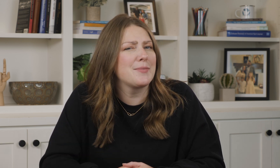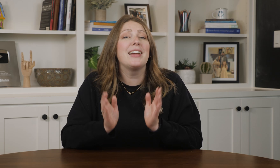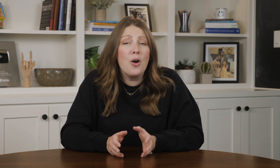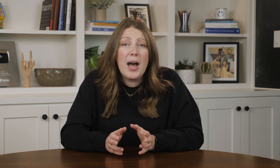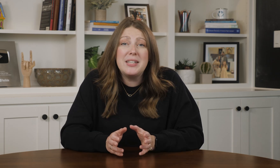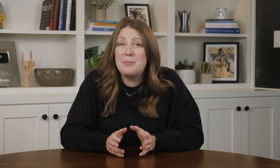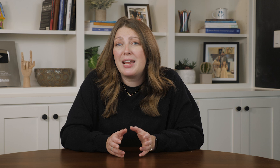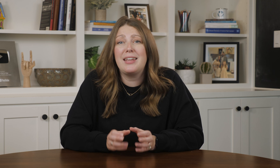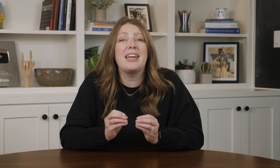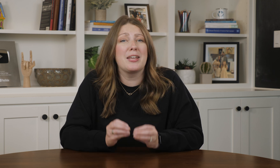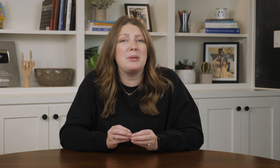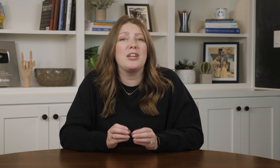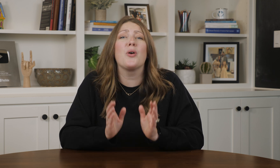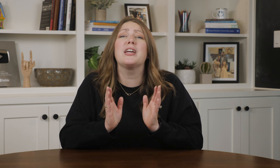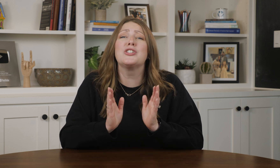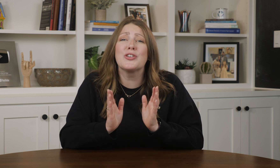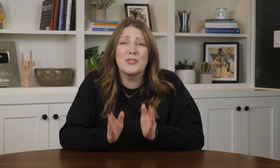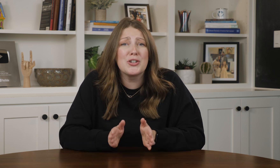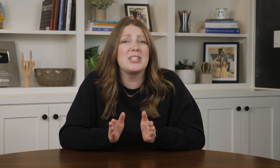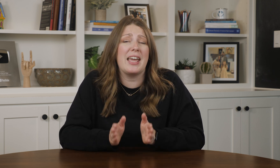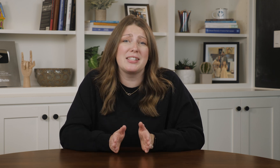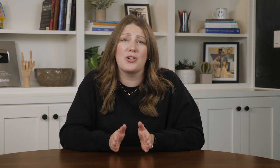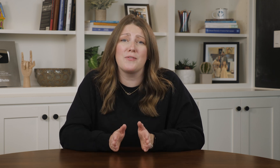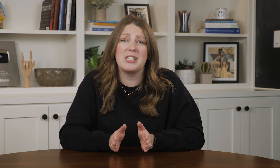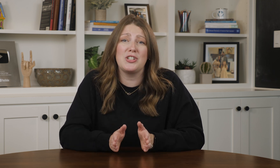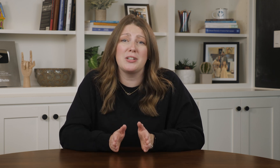I know how intimidating it can be going into your first ASL conversation.